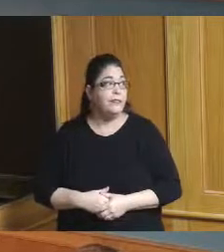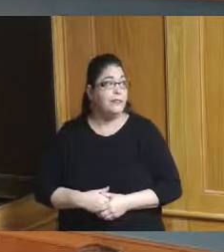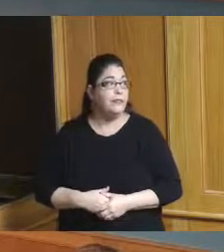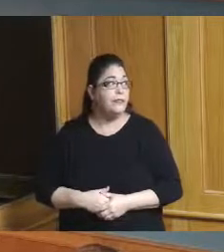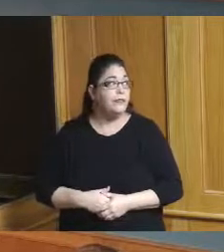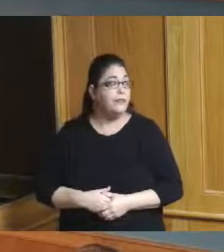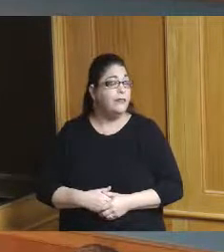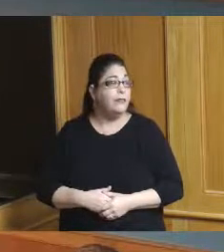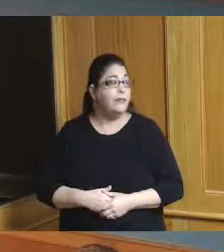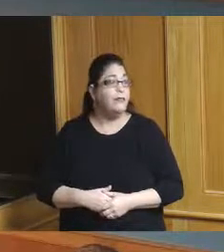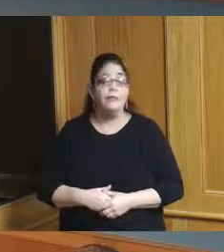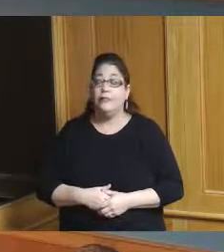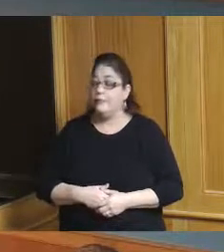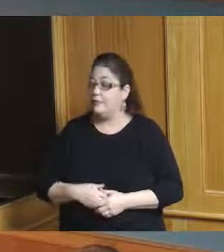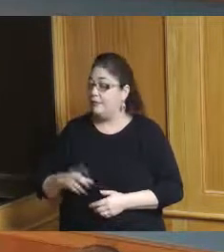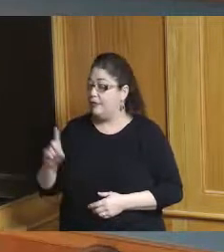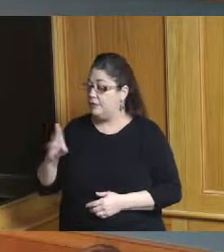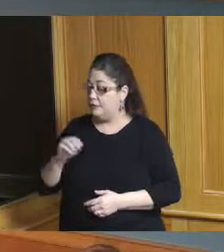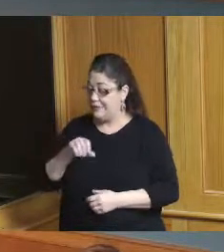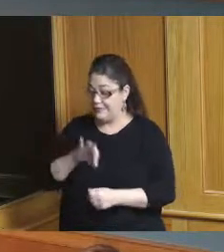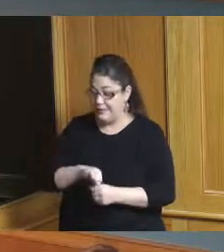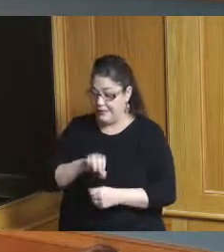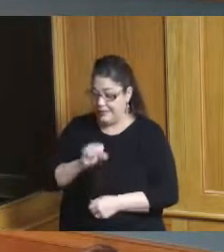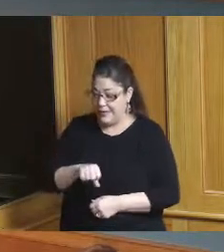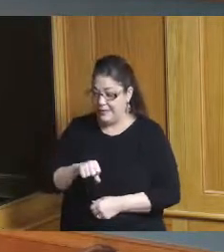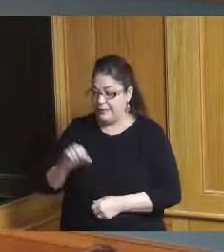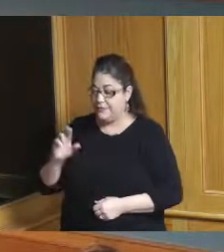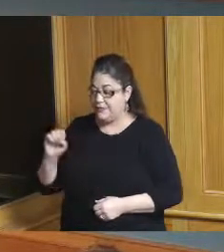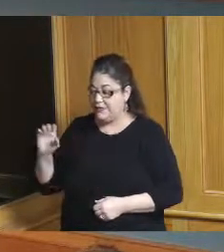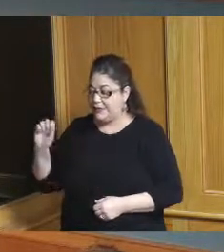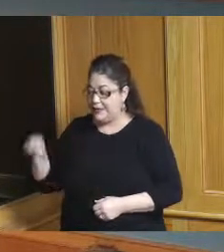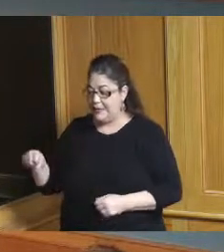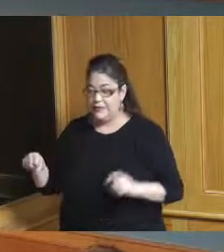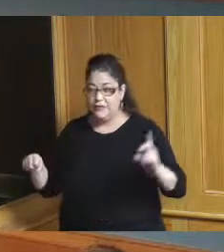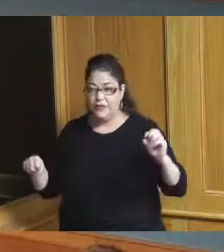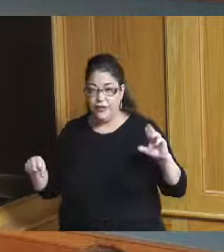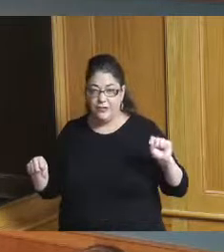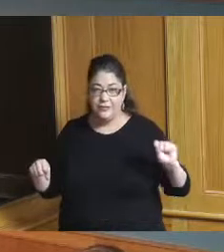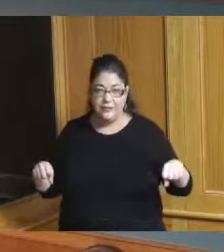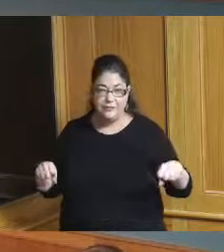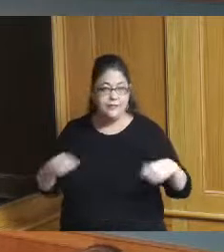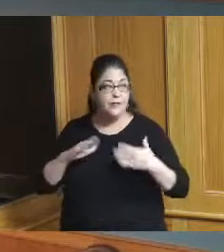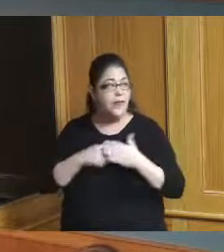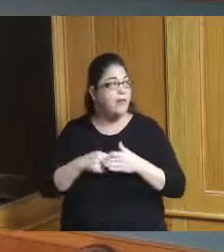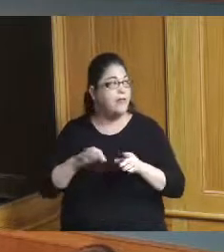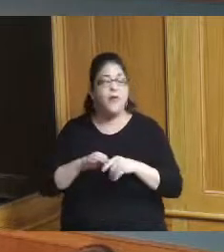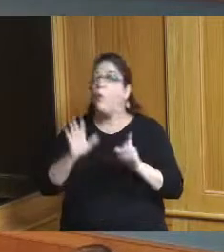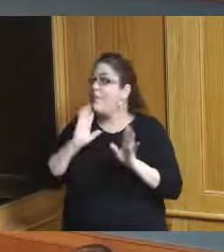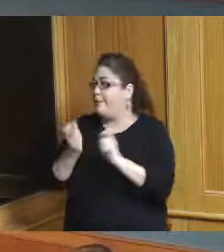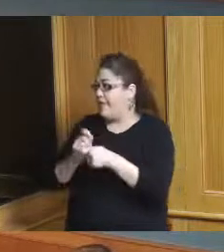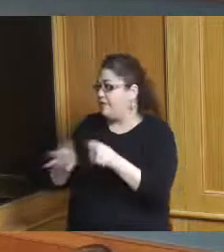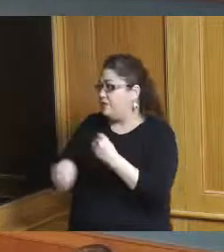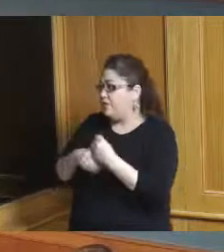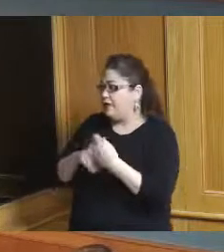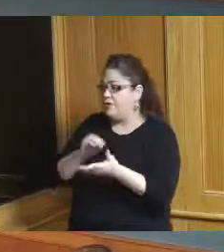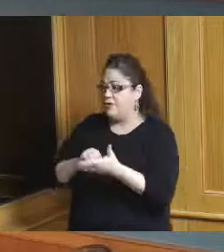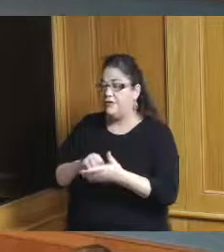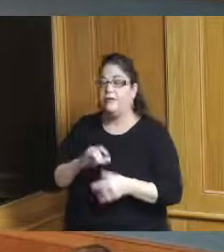Commissioner Summerow Dumas yes Commissioner Reece yes Commissioner Driehaus yes we'll make that change thank you so much at this point I'd like to make